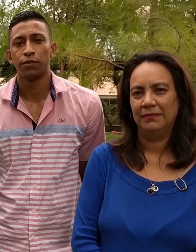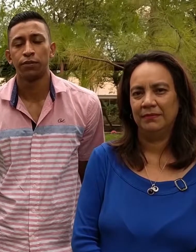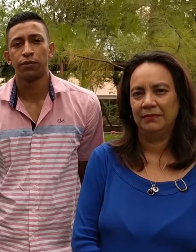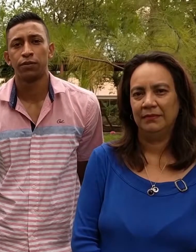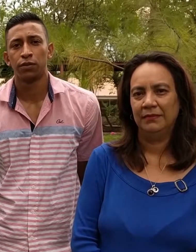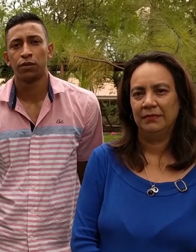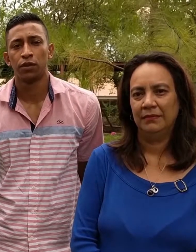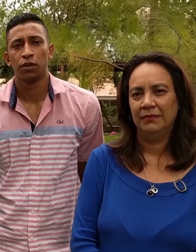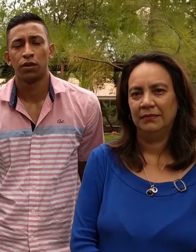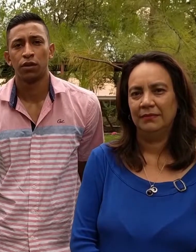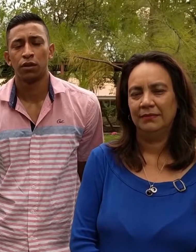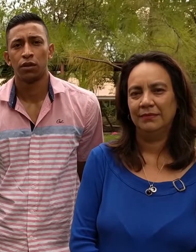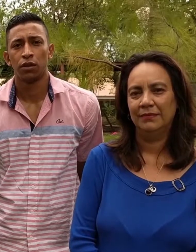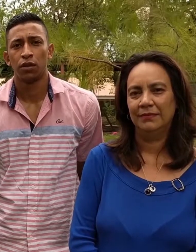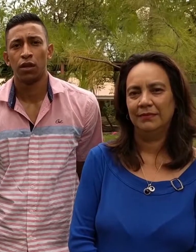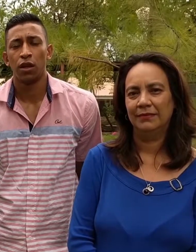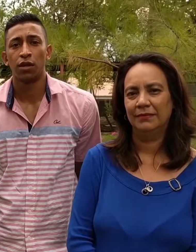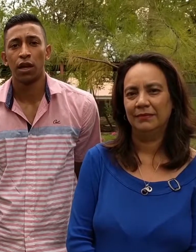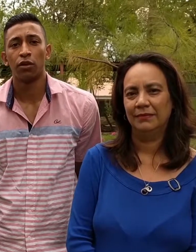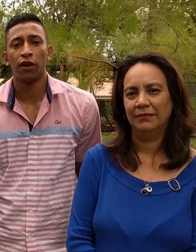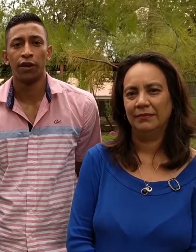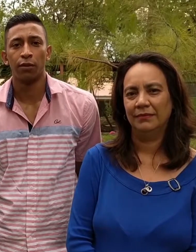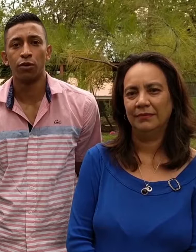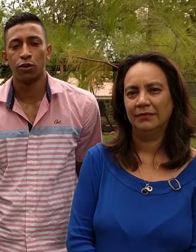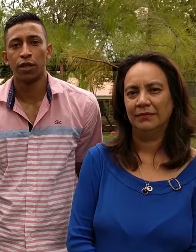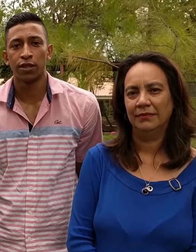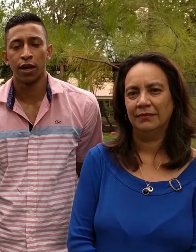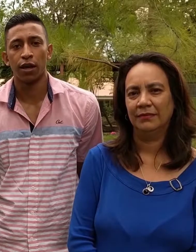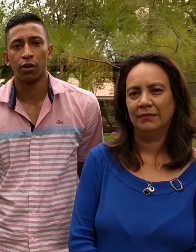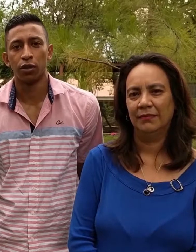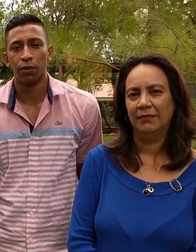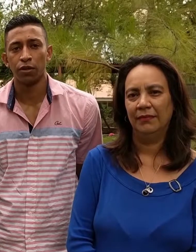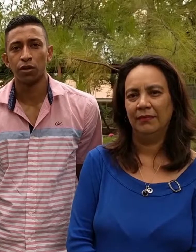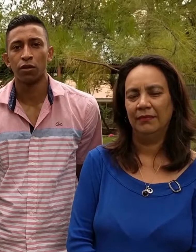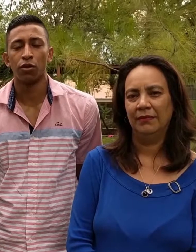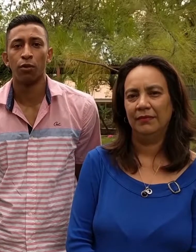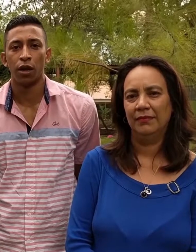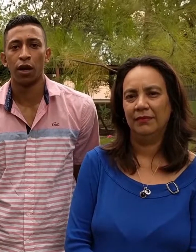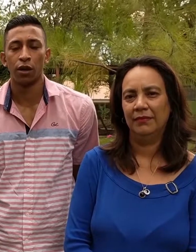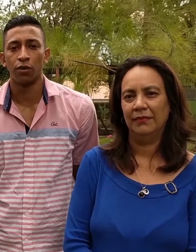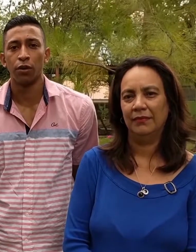Because water pollution and water wasting. [speaking spanish]